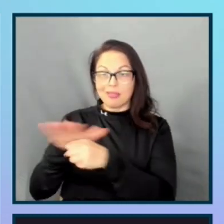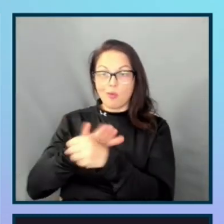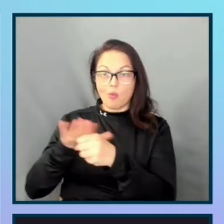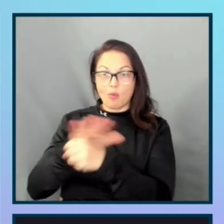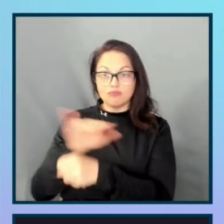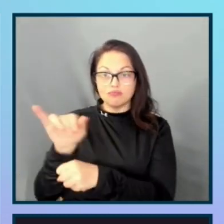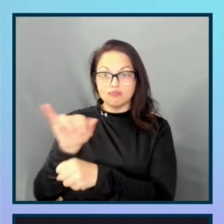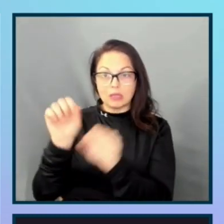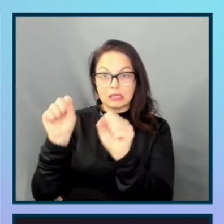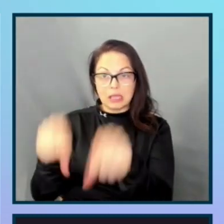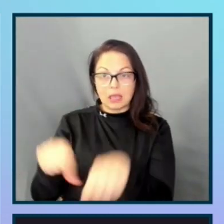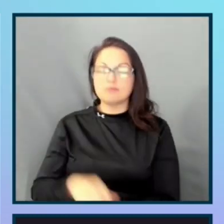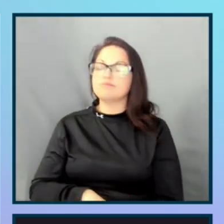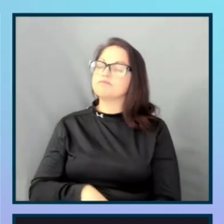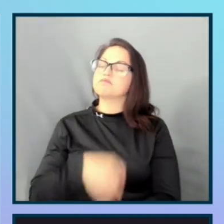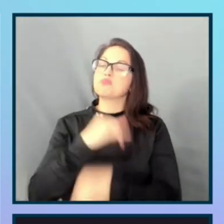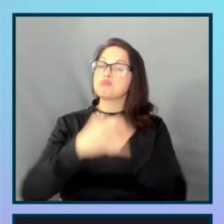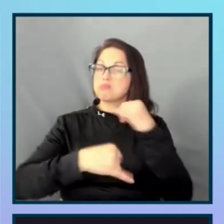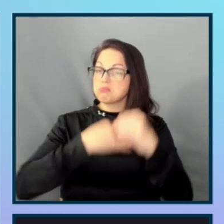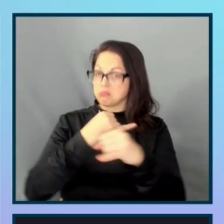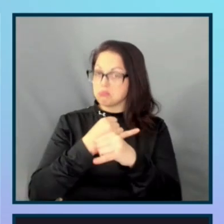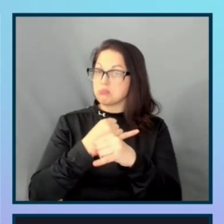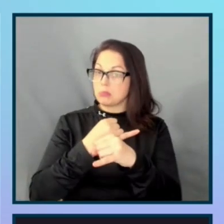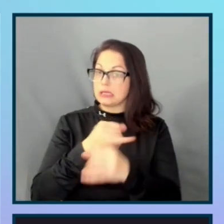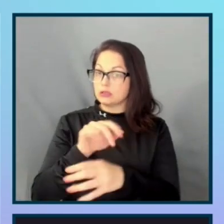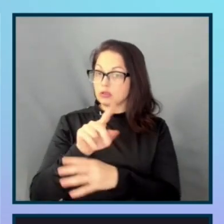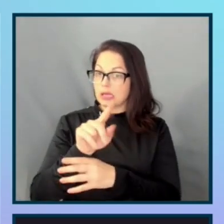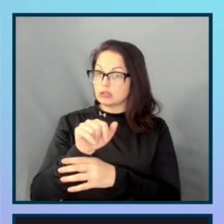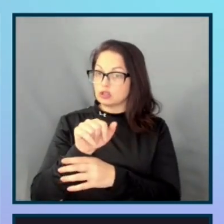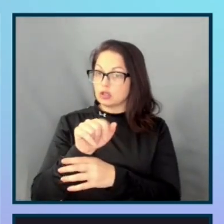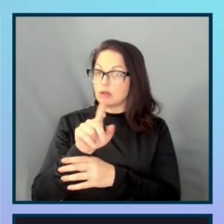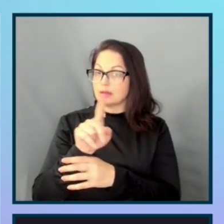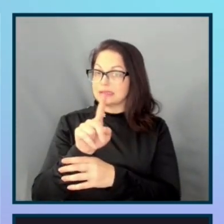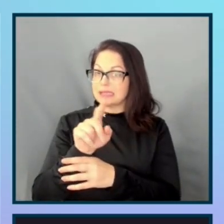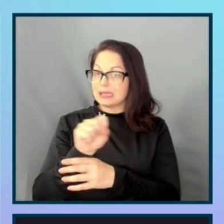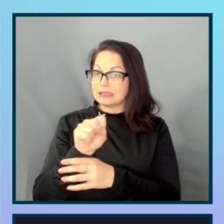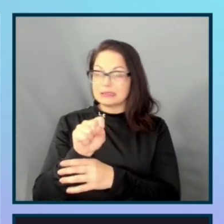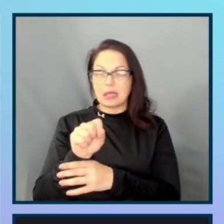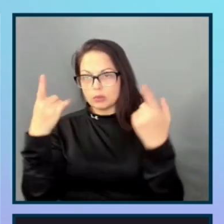International datasets will not necessarily tell you what's happening at a local.